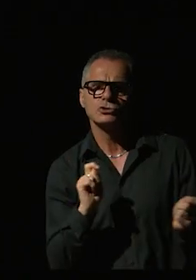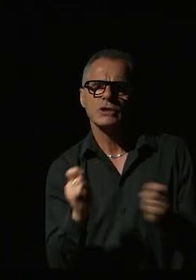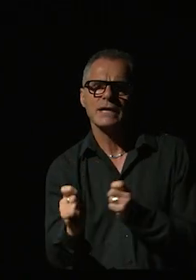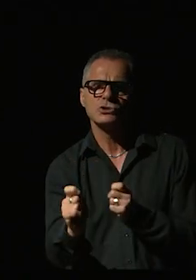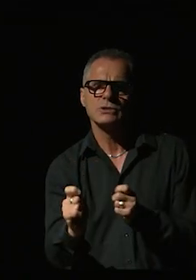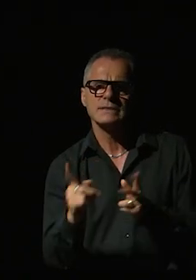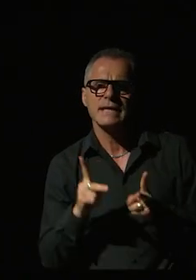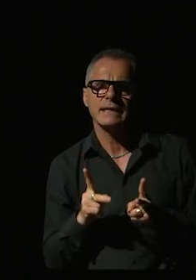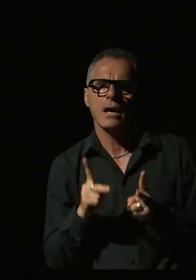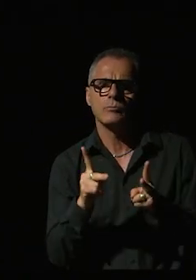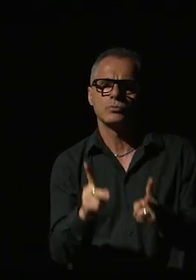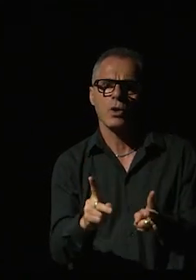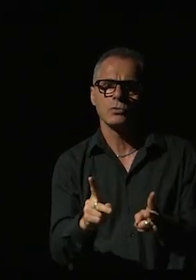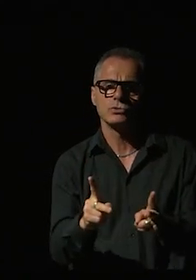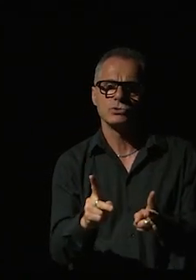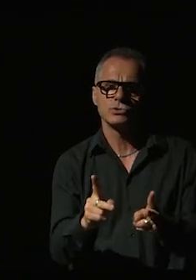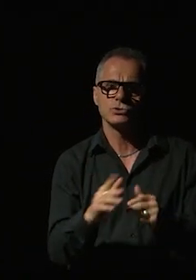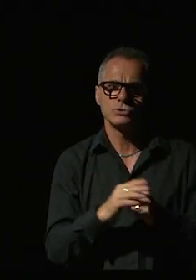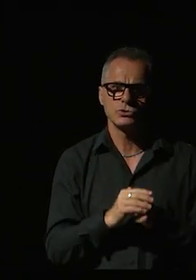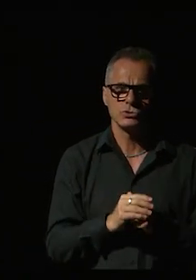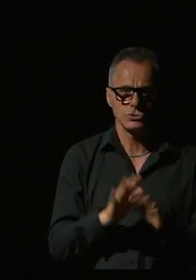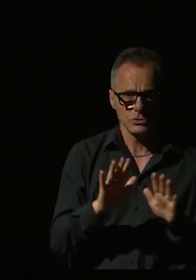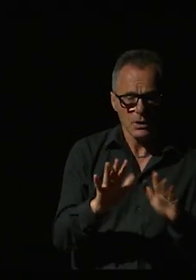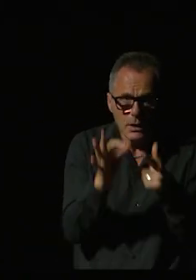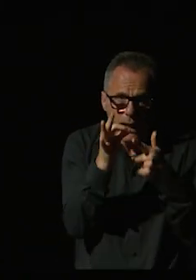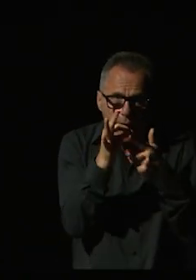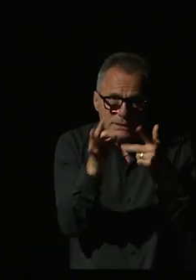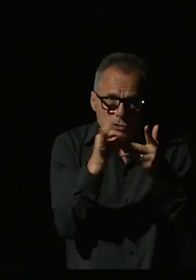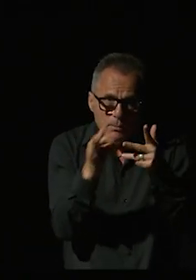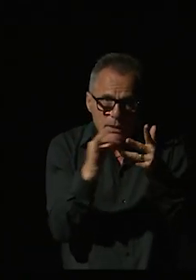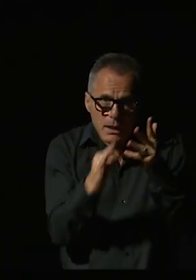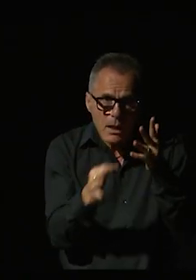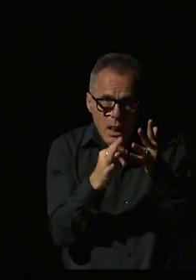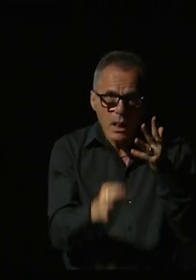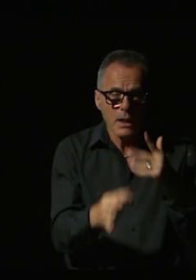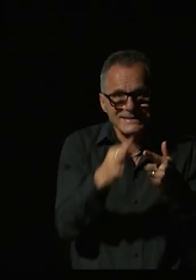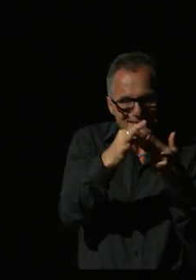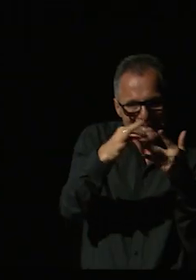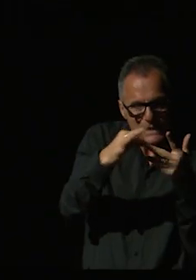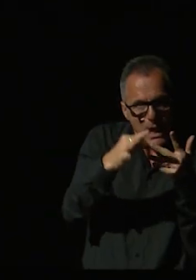particularly in the rendering of anatomical details and the handling of light and shadow.